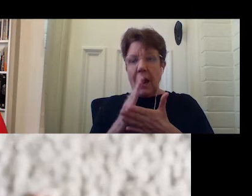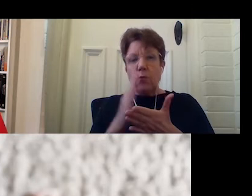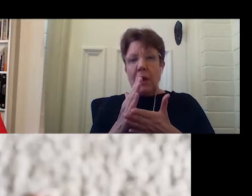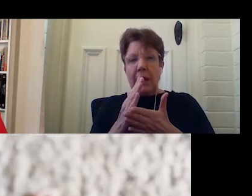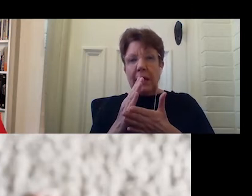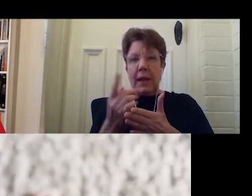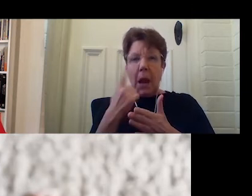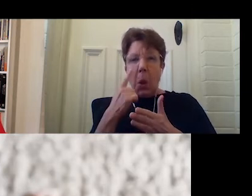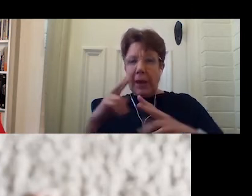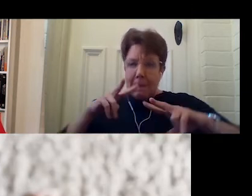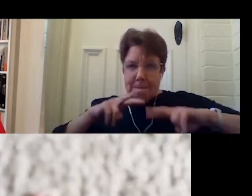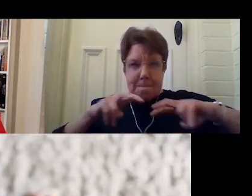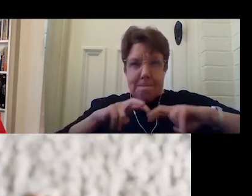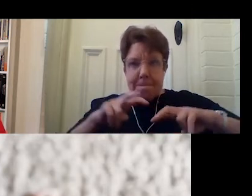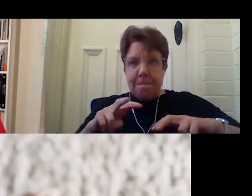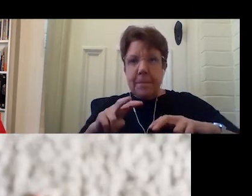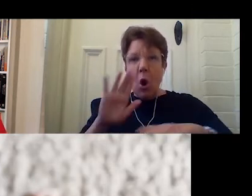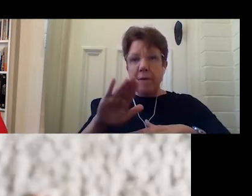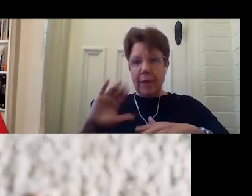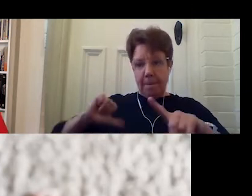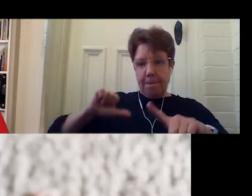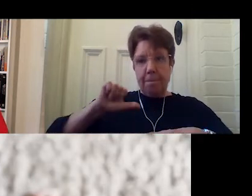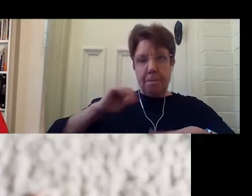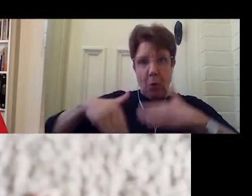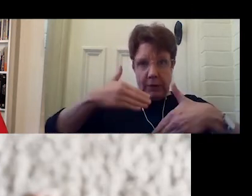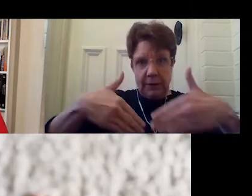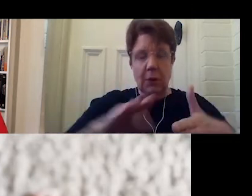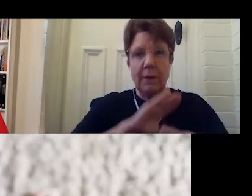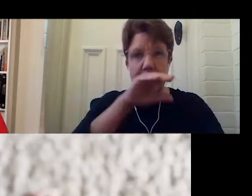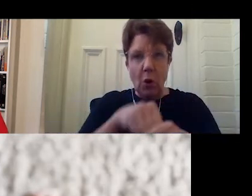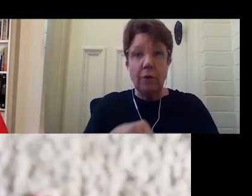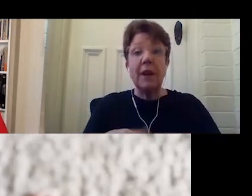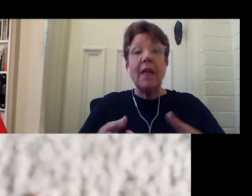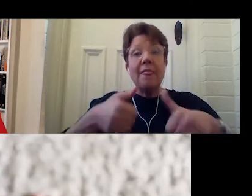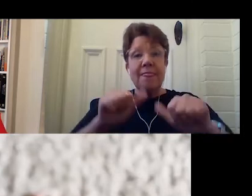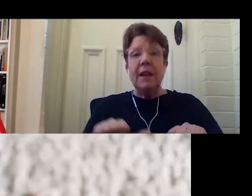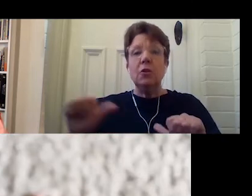application of these processes. It's time then to do an audit, an audit